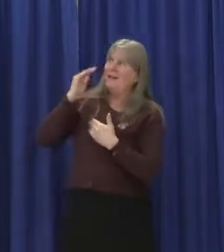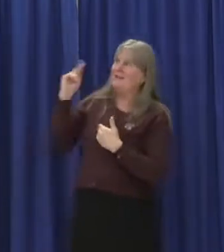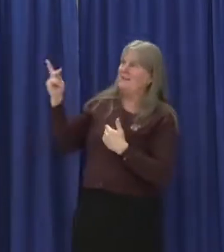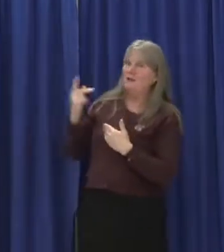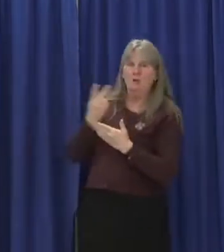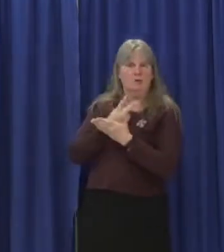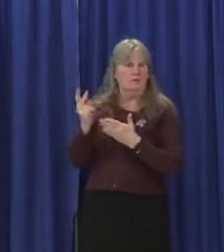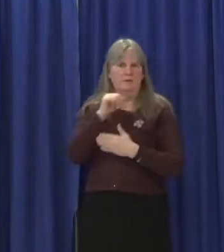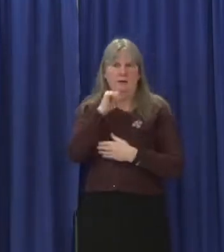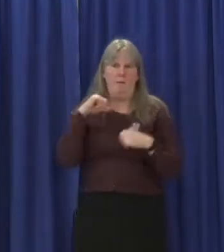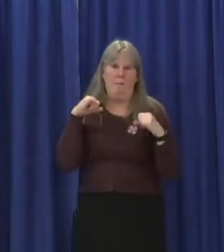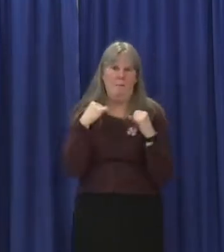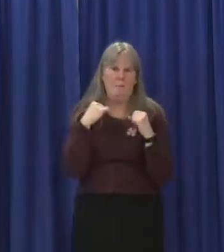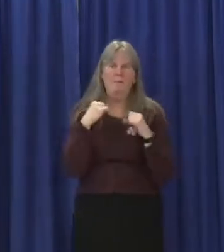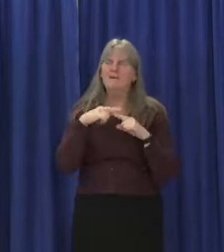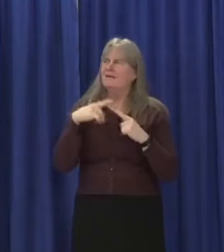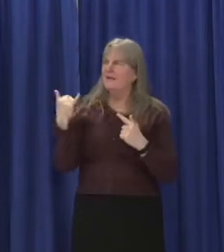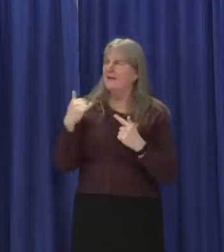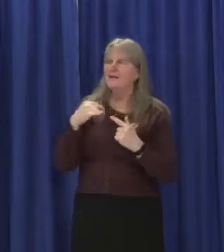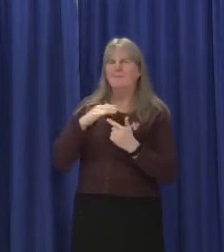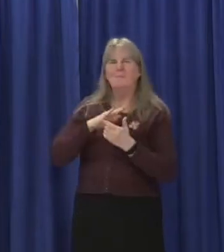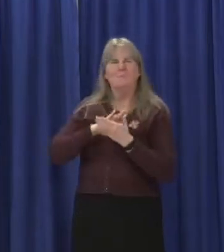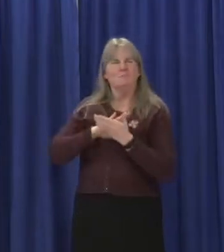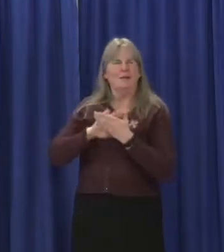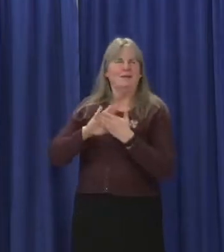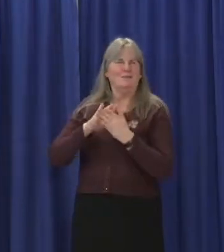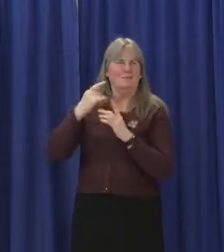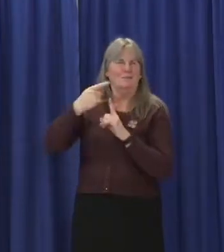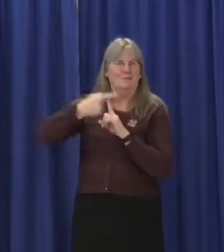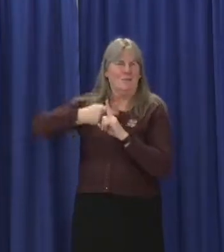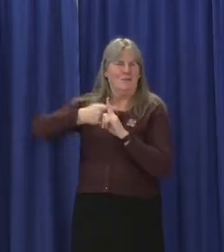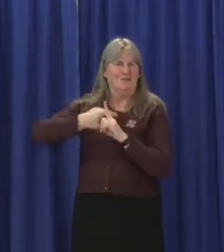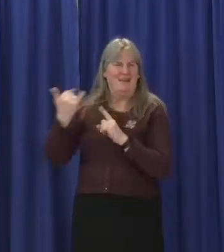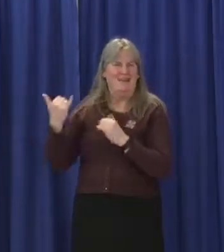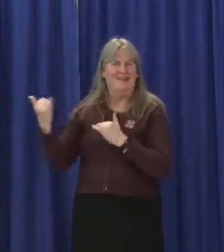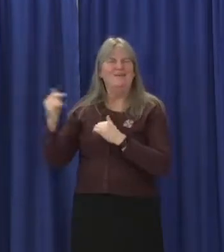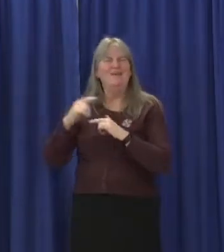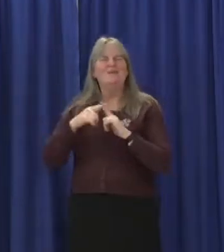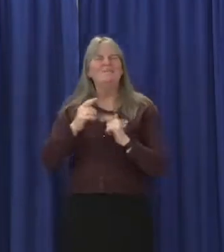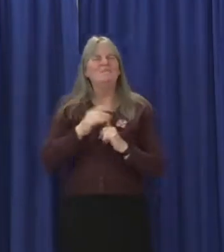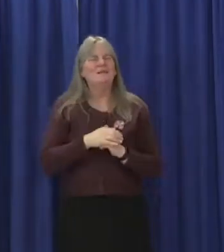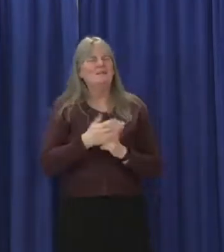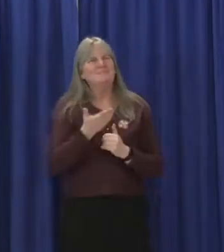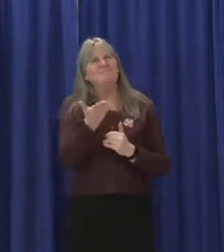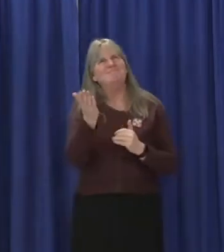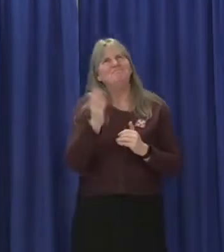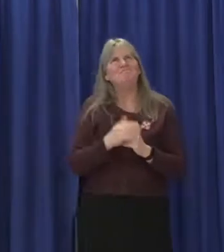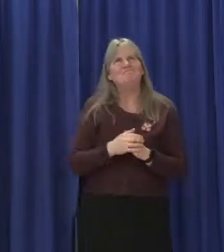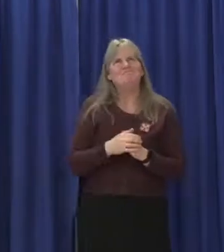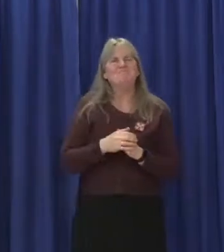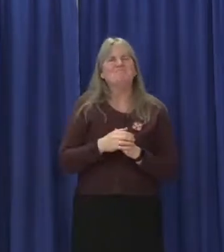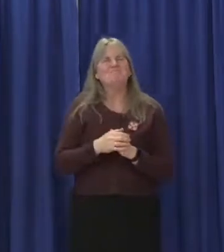For some things, not all. The others are really just knowing that we need to stick